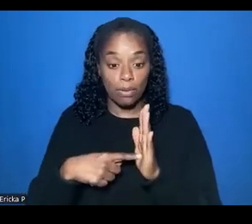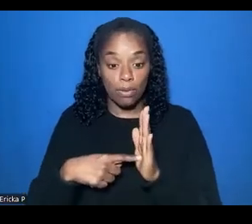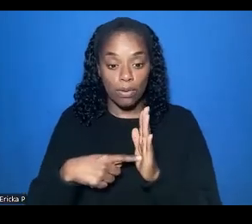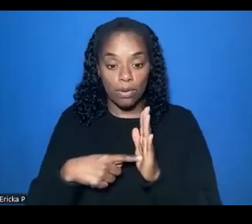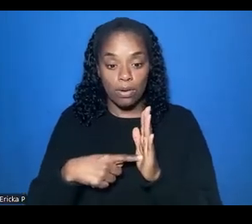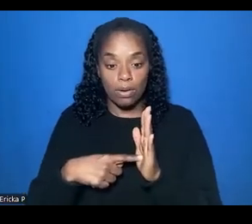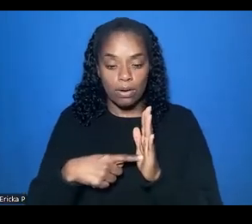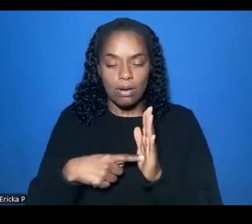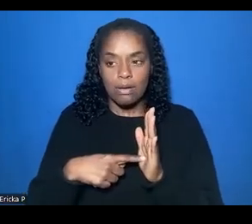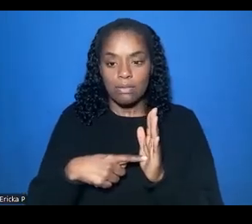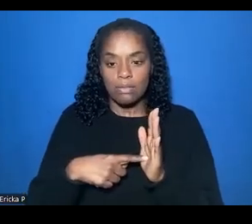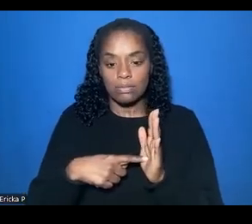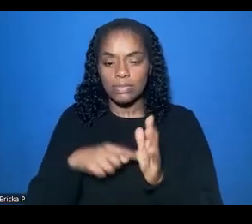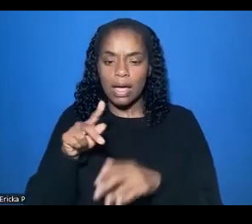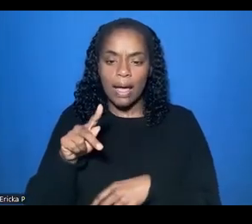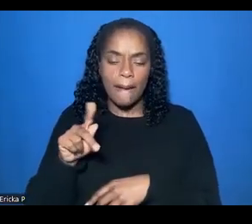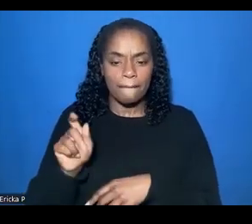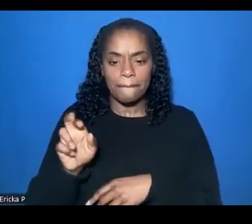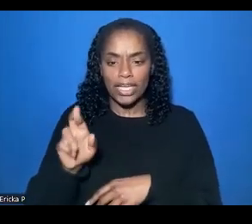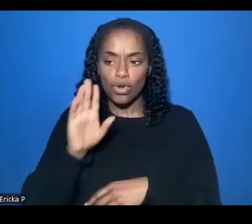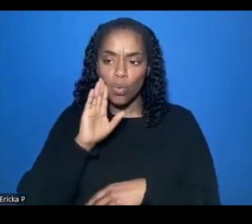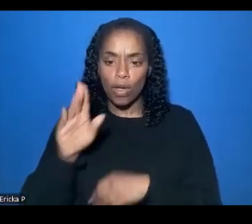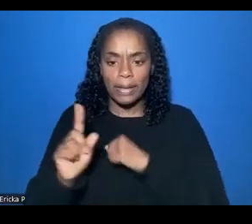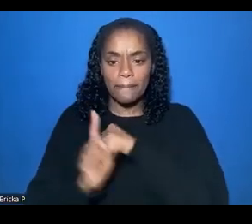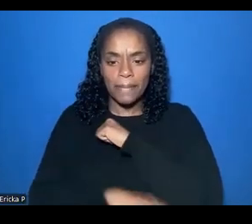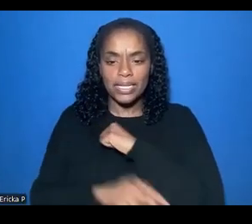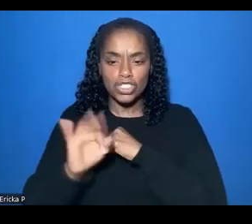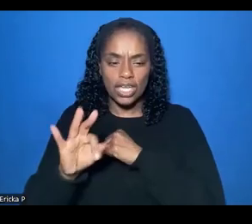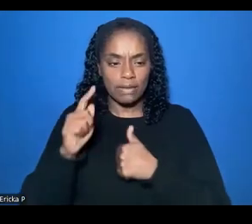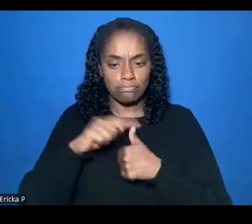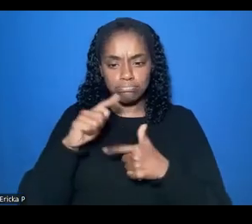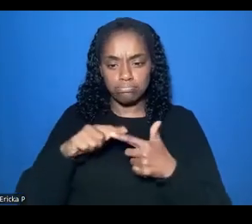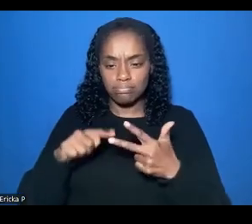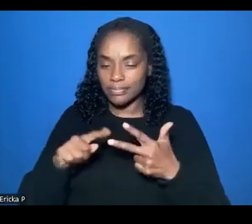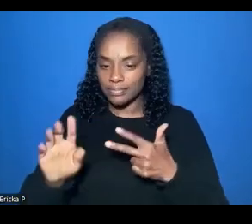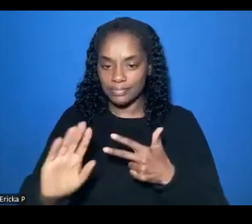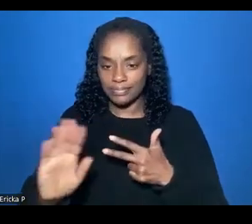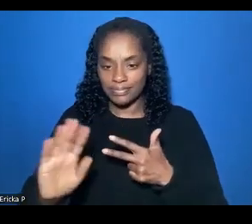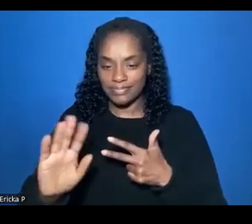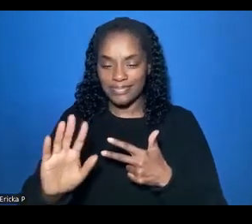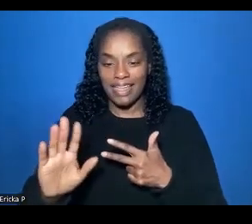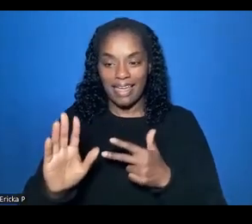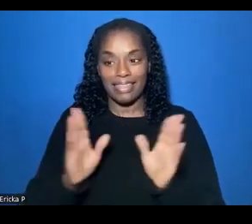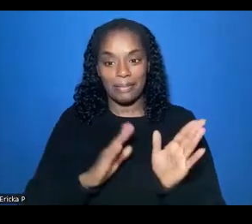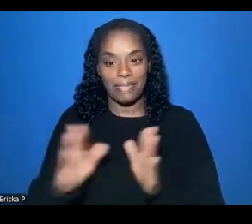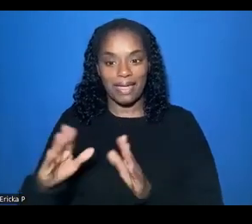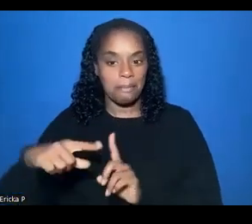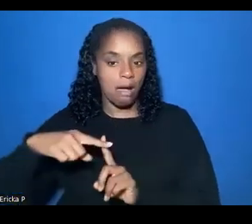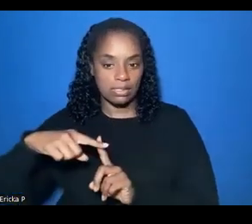Peter is going to get punished if he does x, y and z. No, it should be a positive intervention. It could